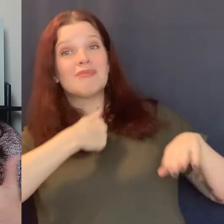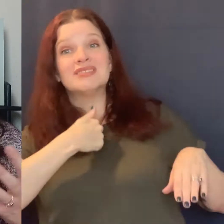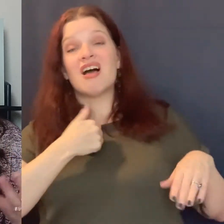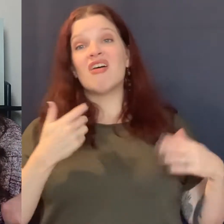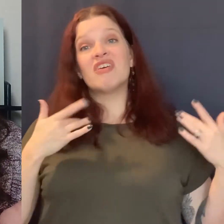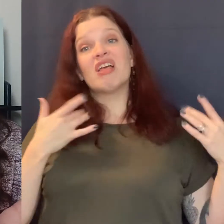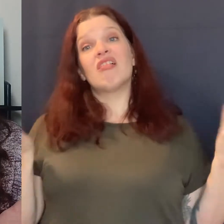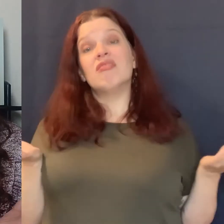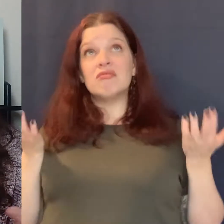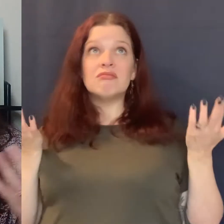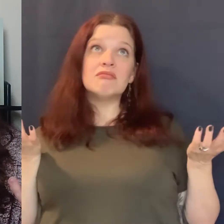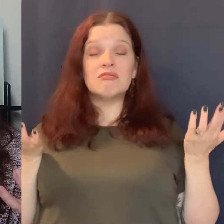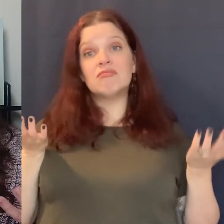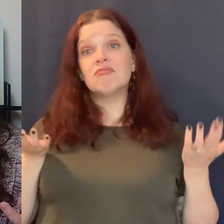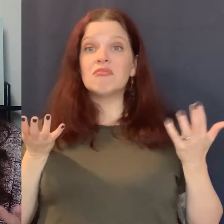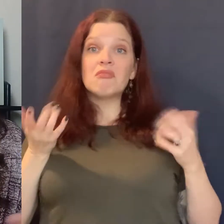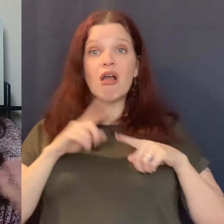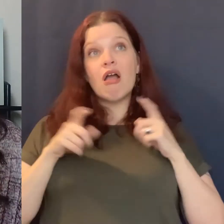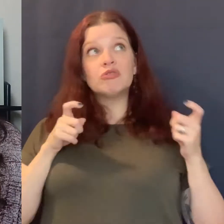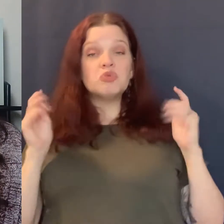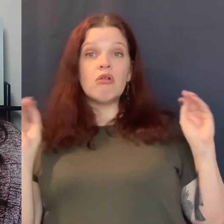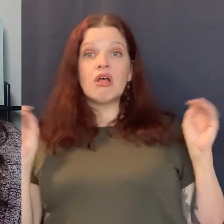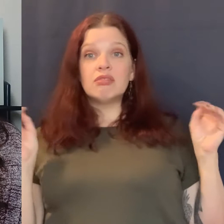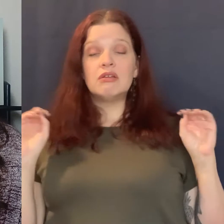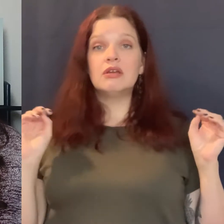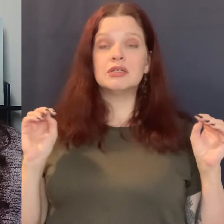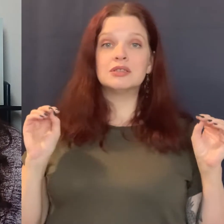that kind of encourages us to feel helpless and like we don't have a lot of control over the world.